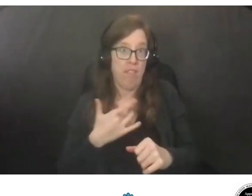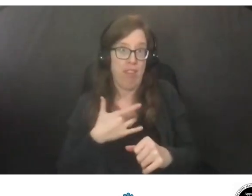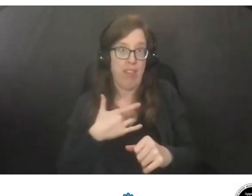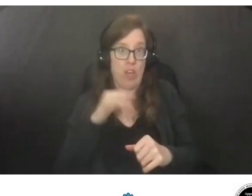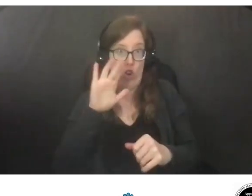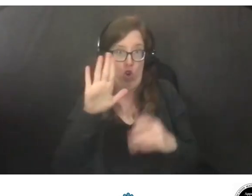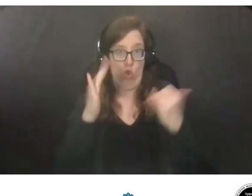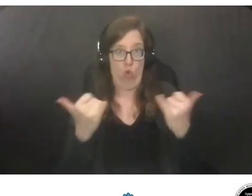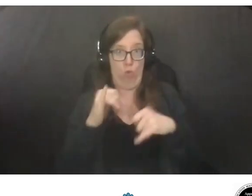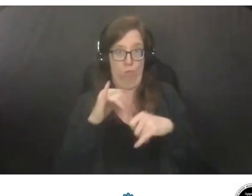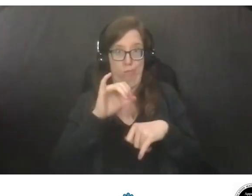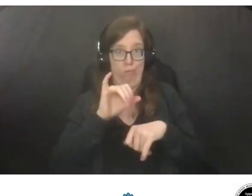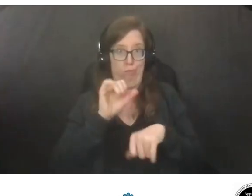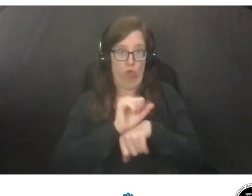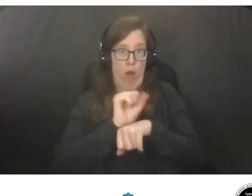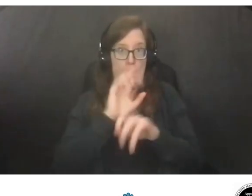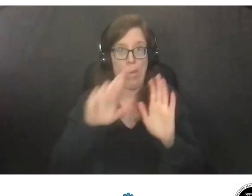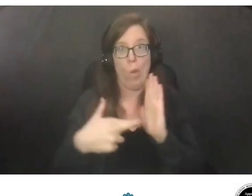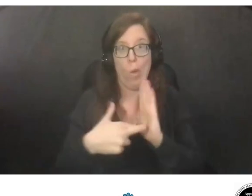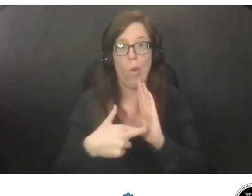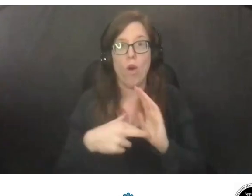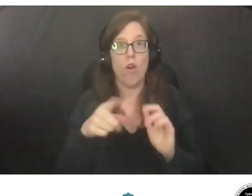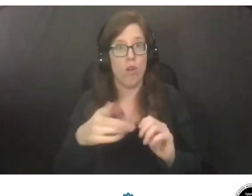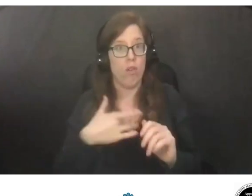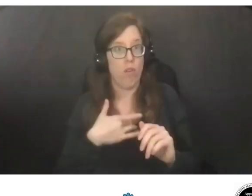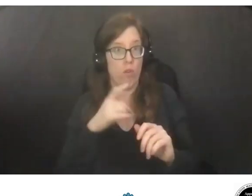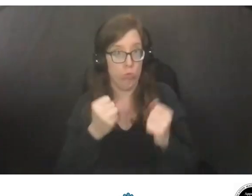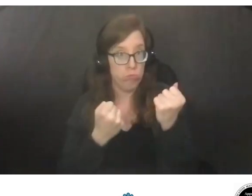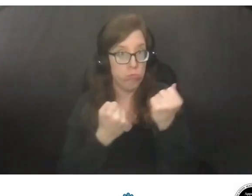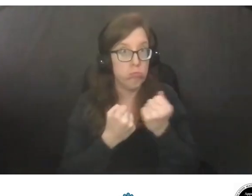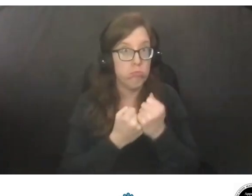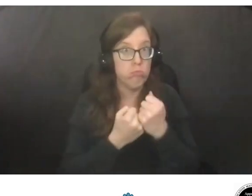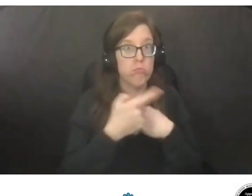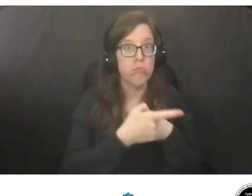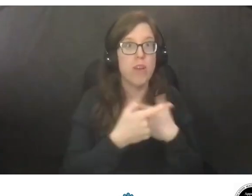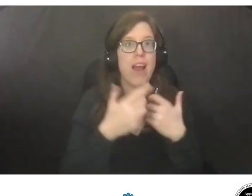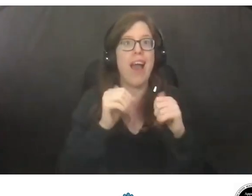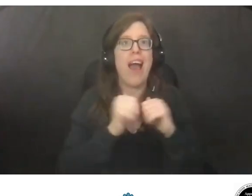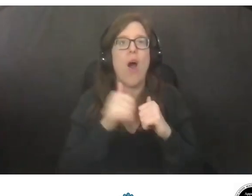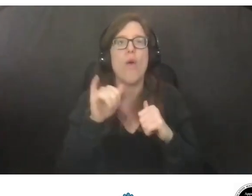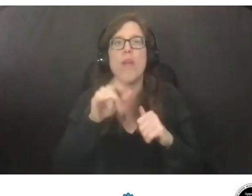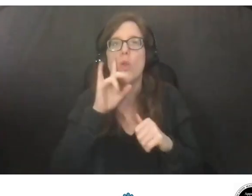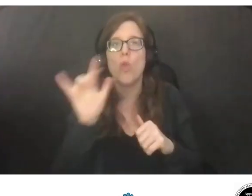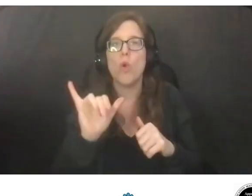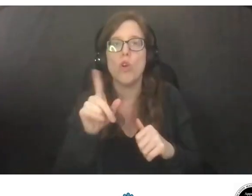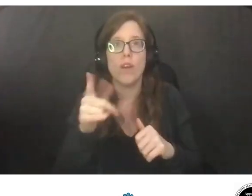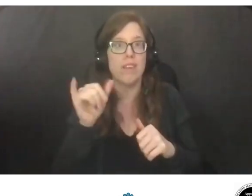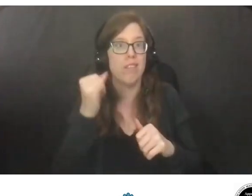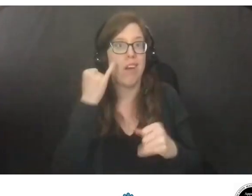in your role, that you could support in this area? What might that look like? So, if you have ideas, if you're